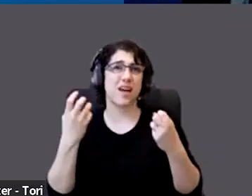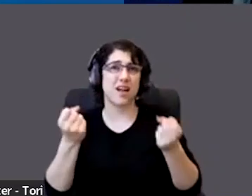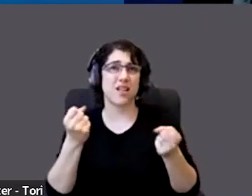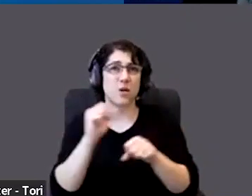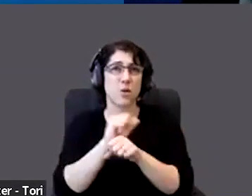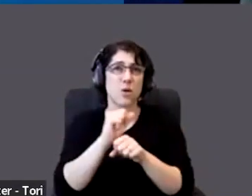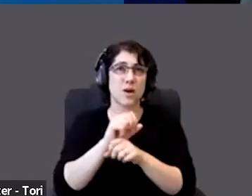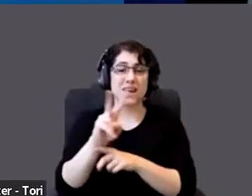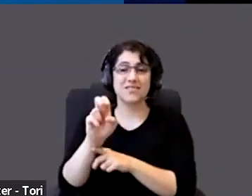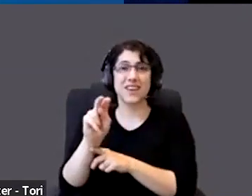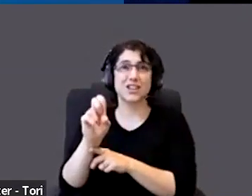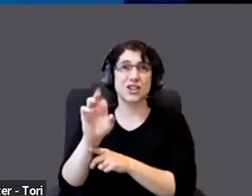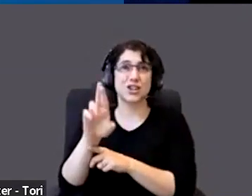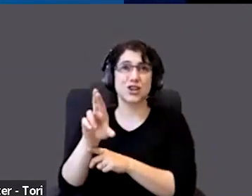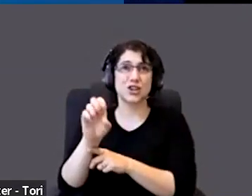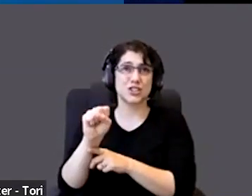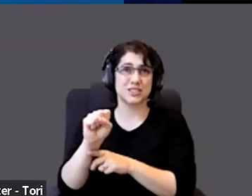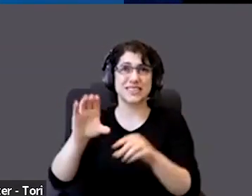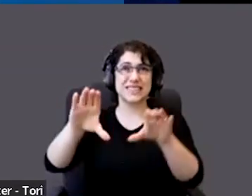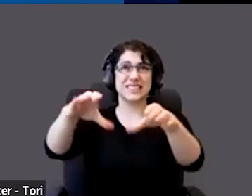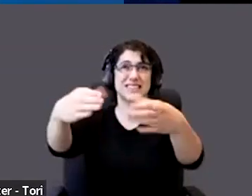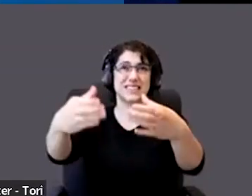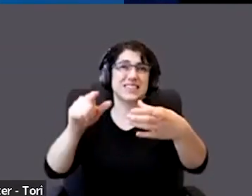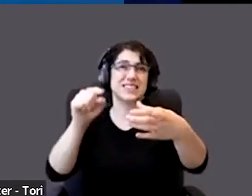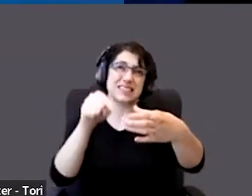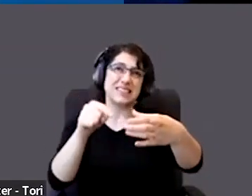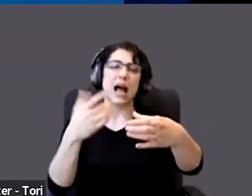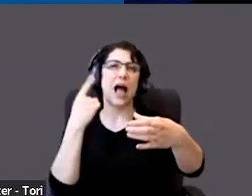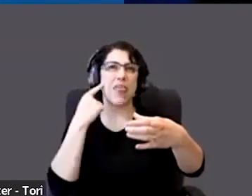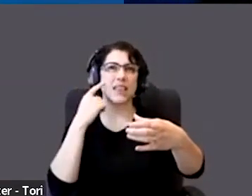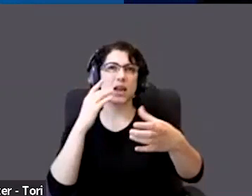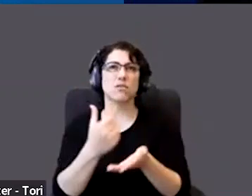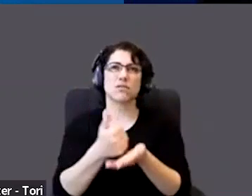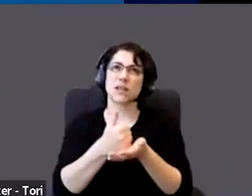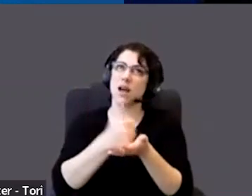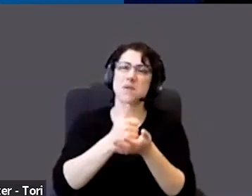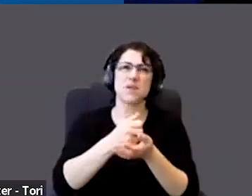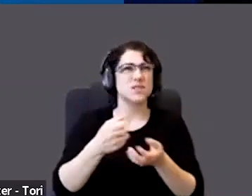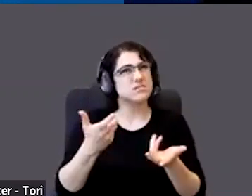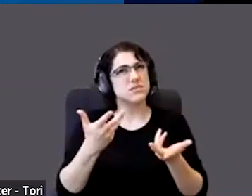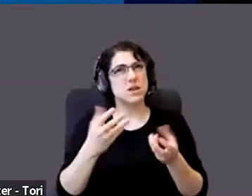because there is certainly a lot of there. But there are other data; there are environmental data